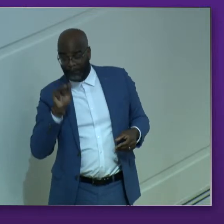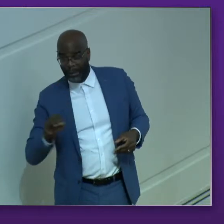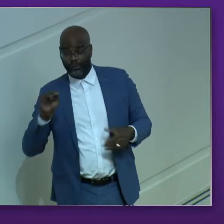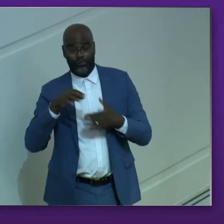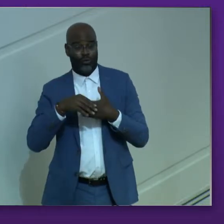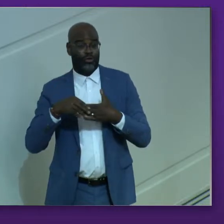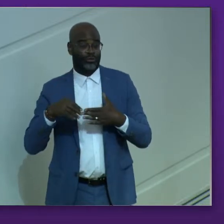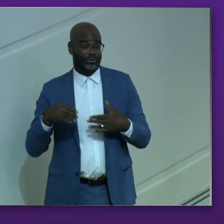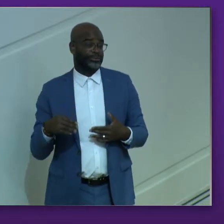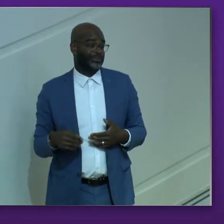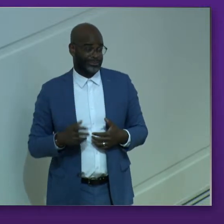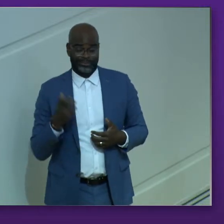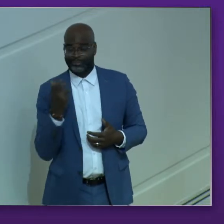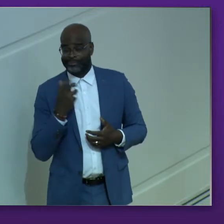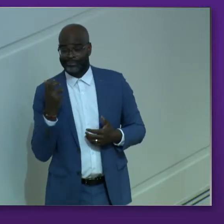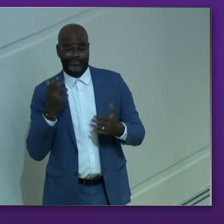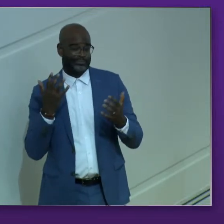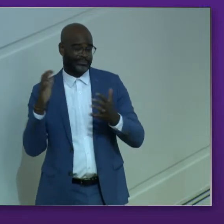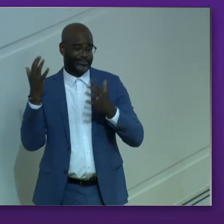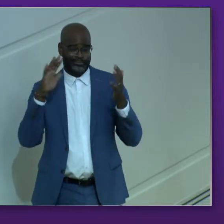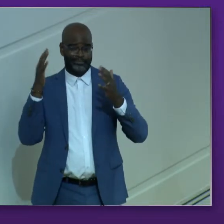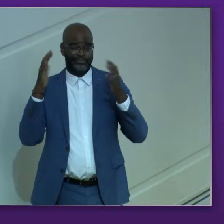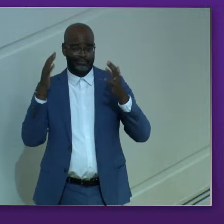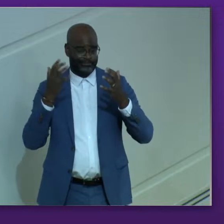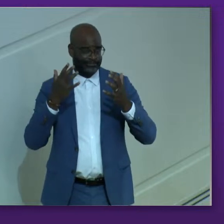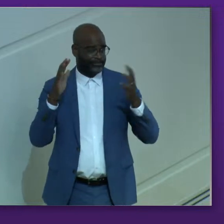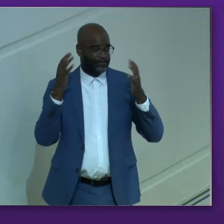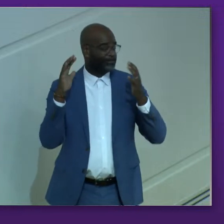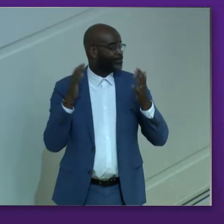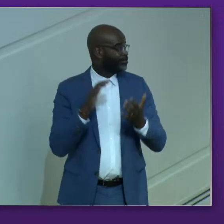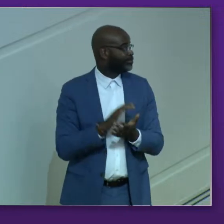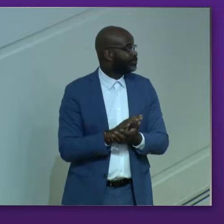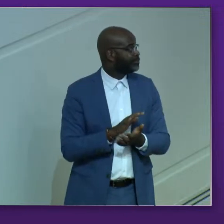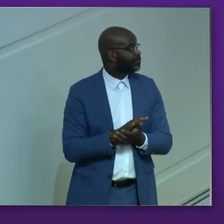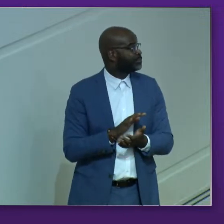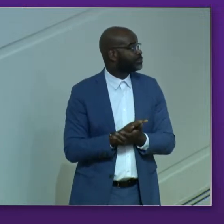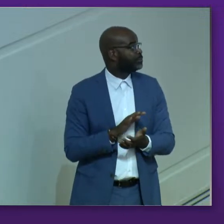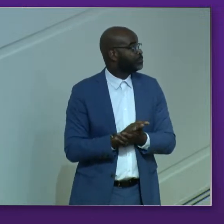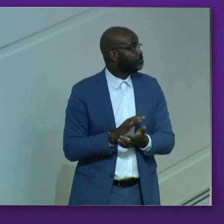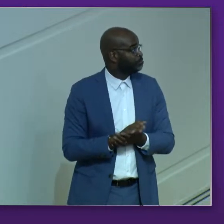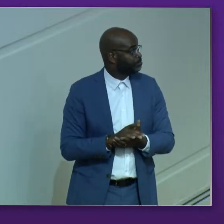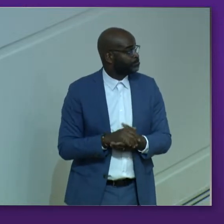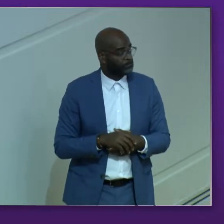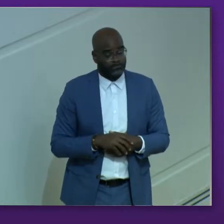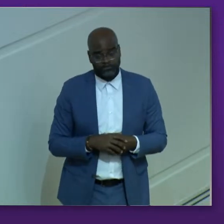THINK ABOUT THAT I'D BE REMISS IF I DID NOT UPLIFT THREE DIFFERENT TEAMS OF FACULTY AND